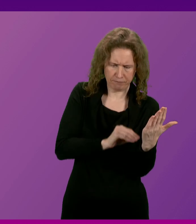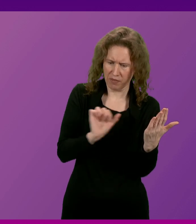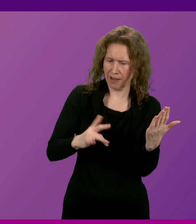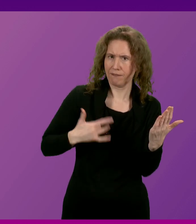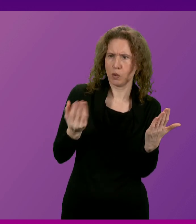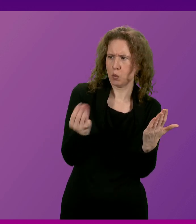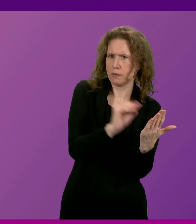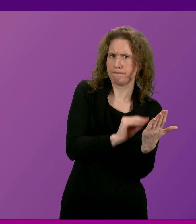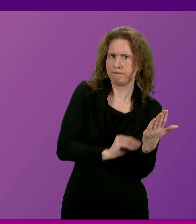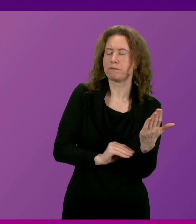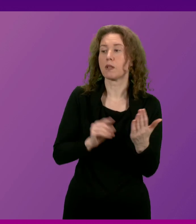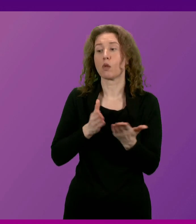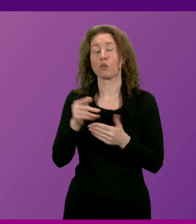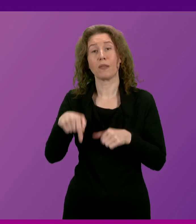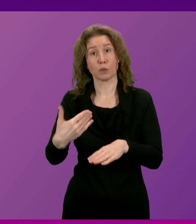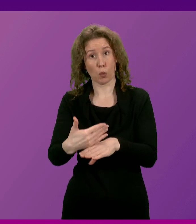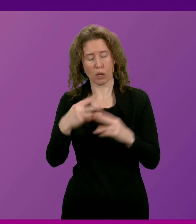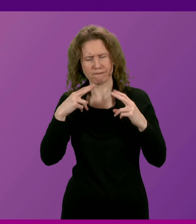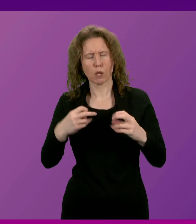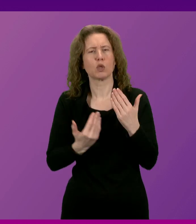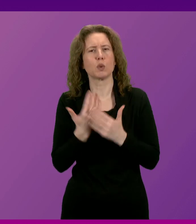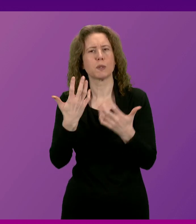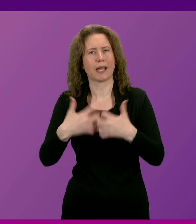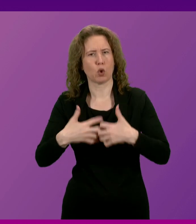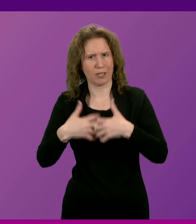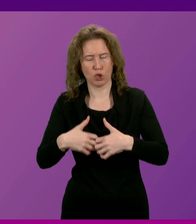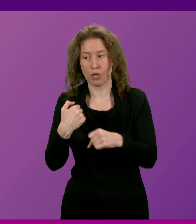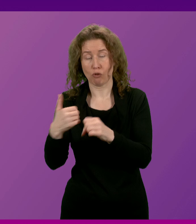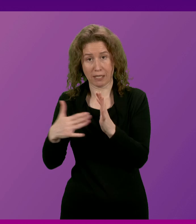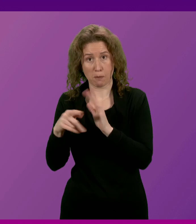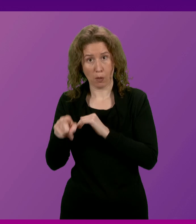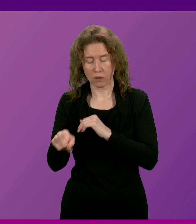Through that work, we will explore the use of new technologies at Grangemouth. Mr Matheson